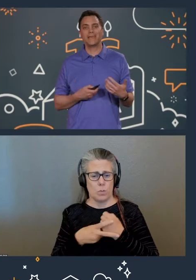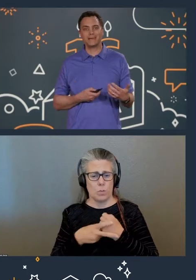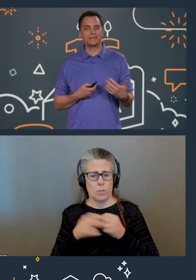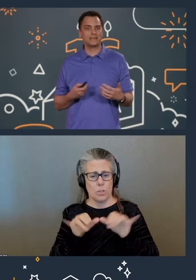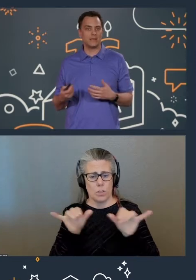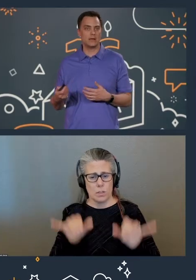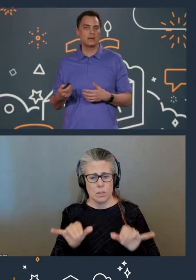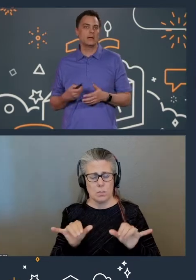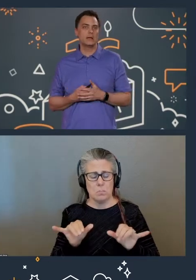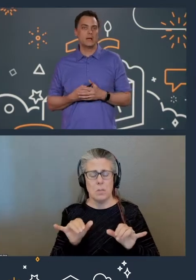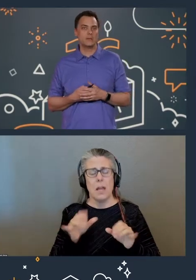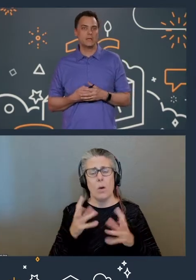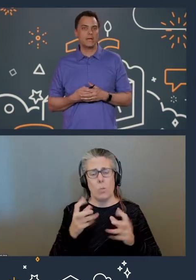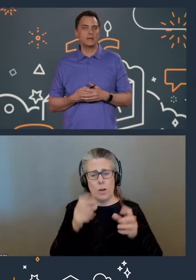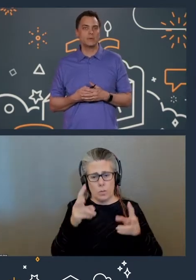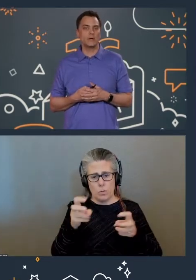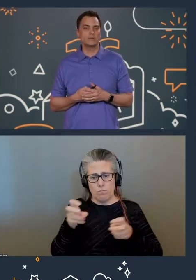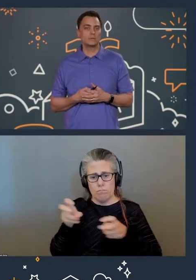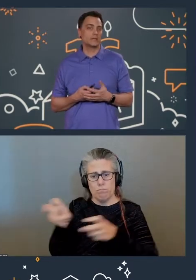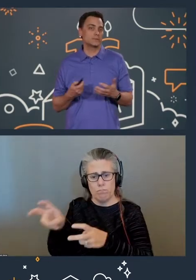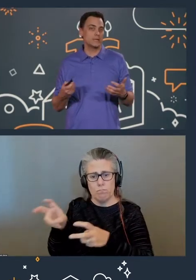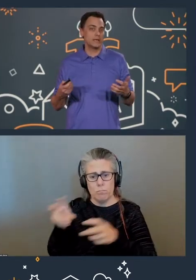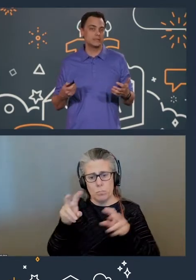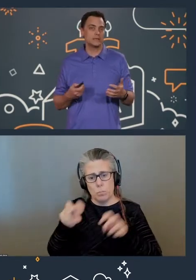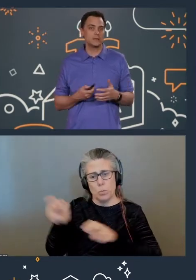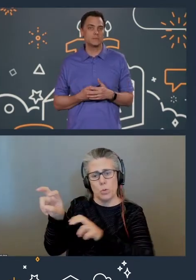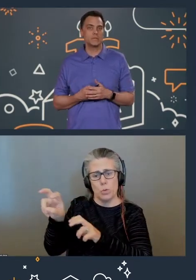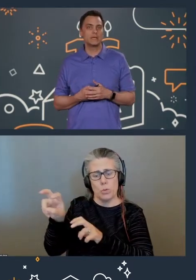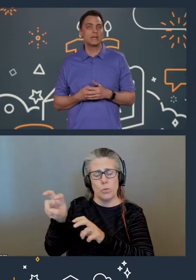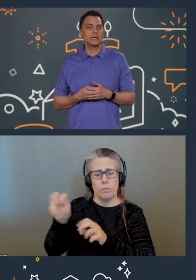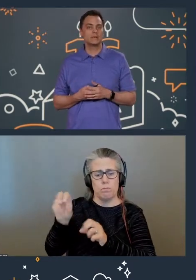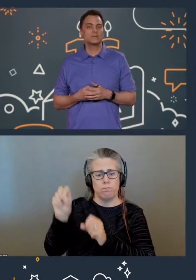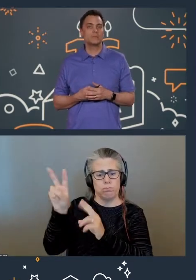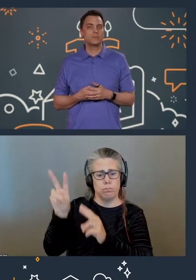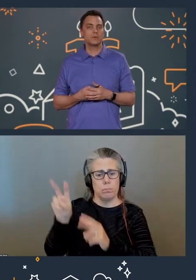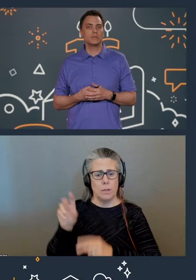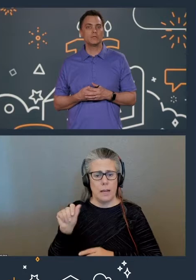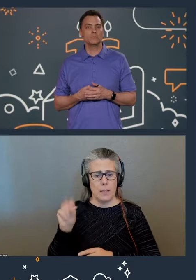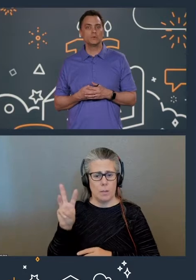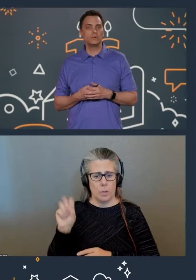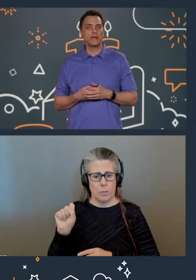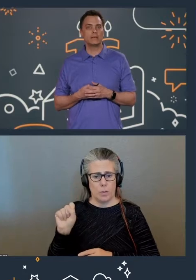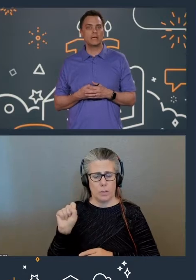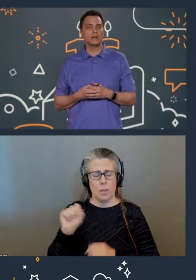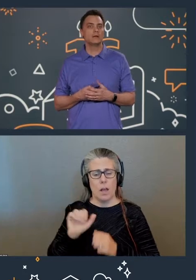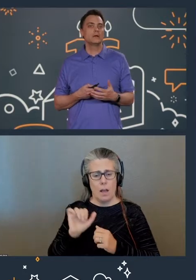and its data up into AWS. Well, that's where DataSync comes in, gives them the ability to move that data,